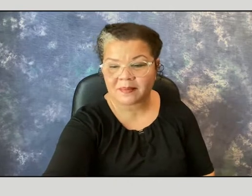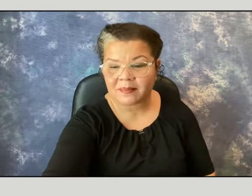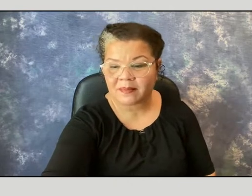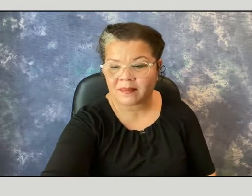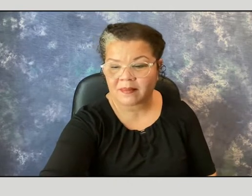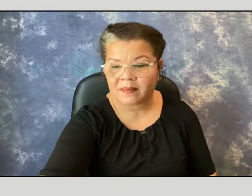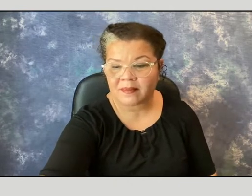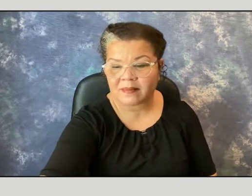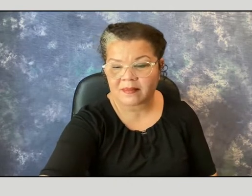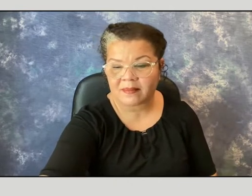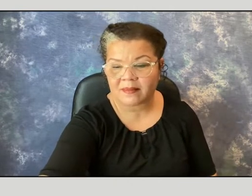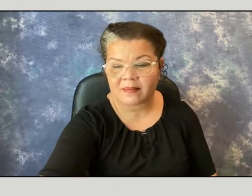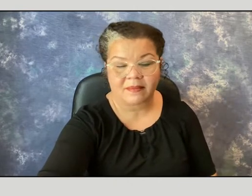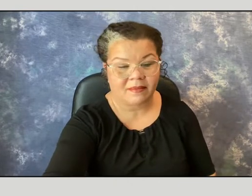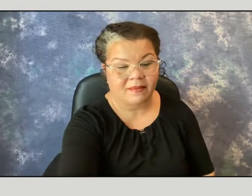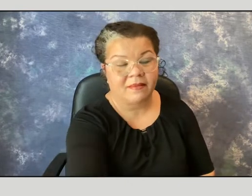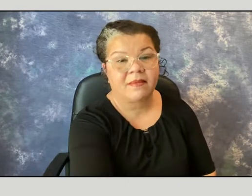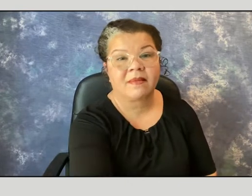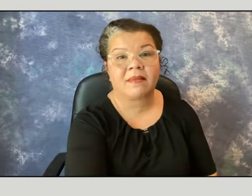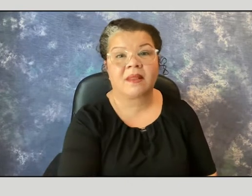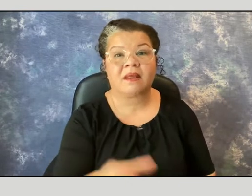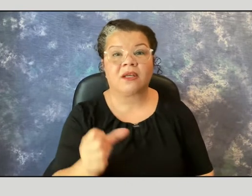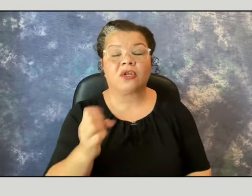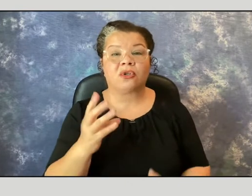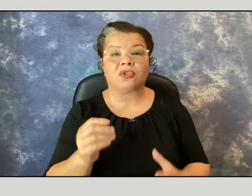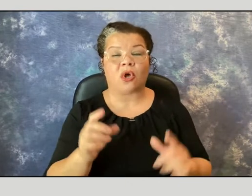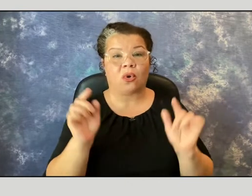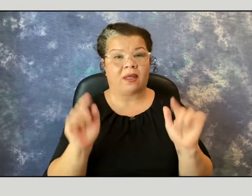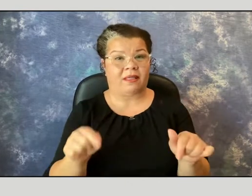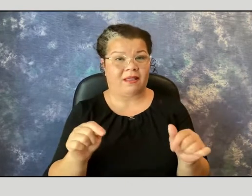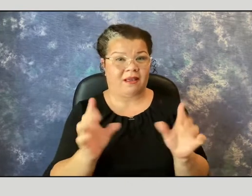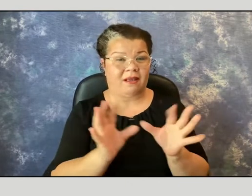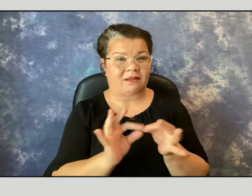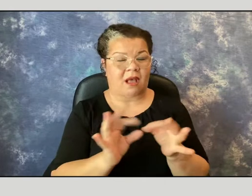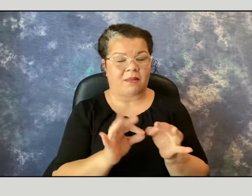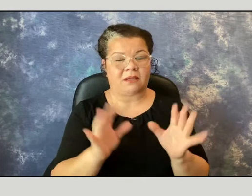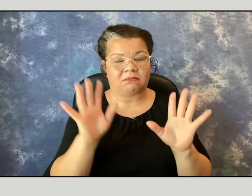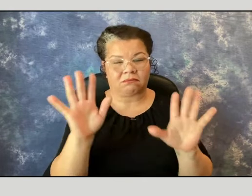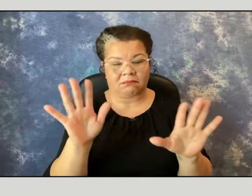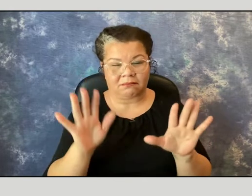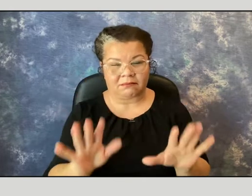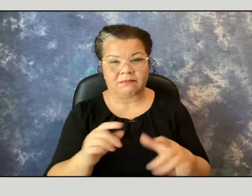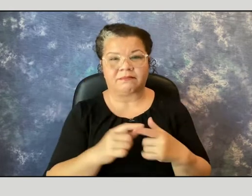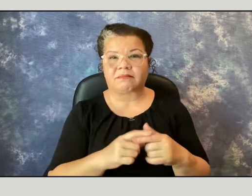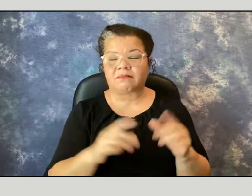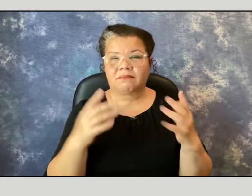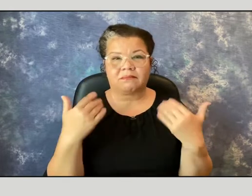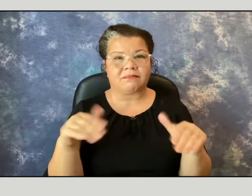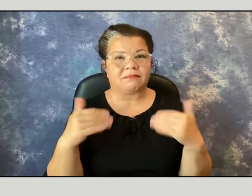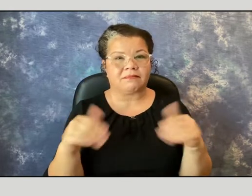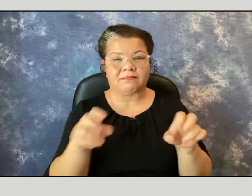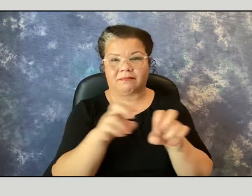So, and again, these comments are so wonderful, an all-star panel. I certainly agree.